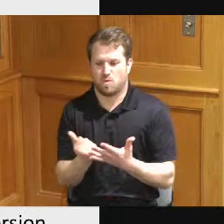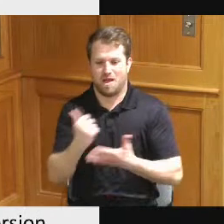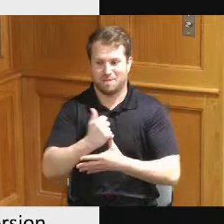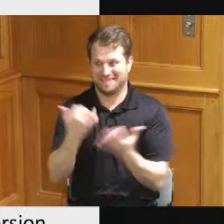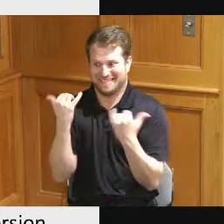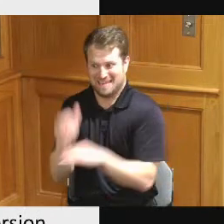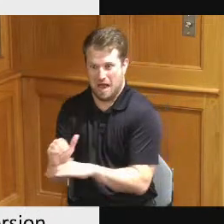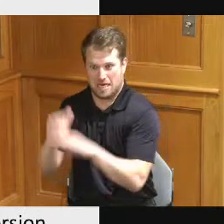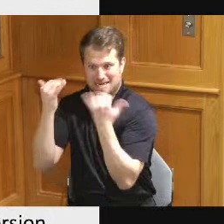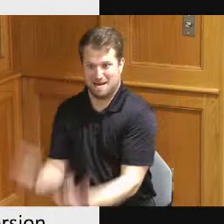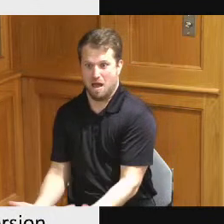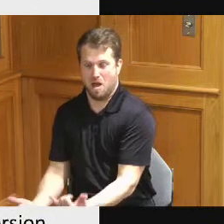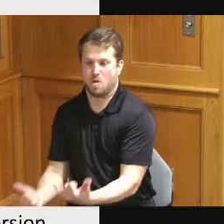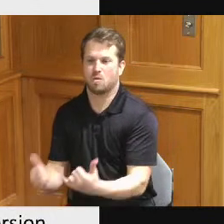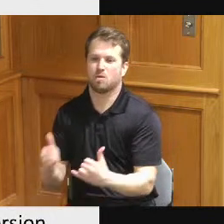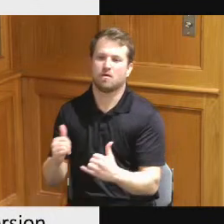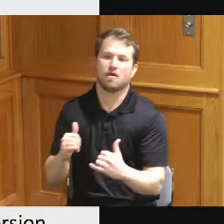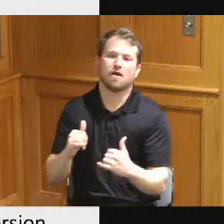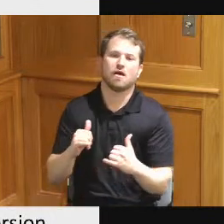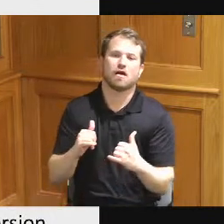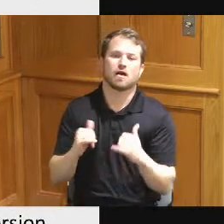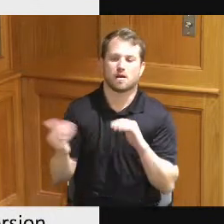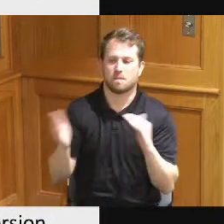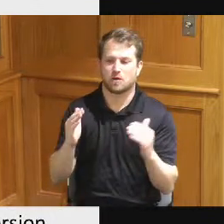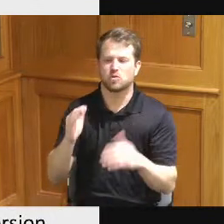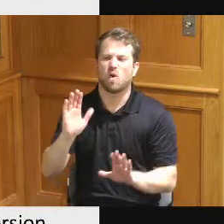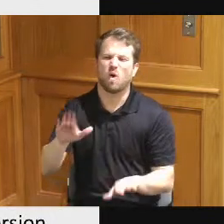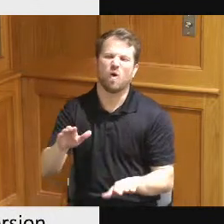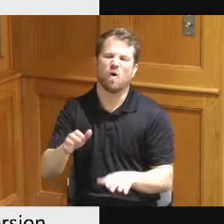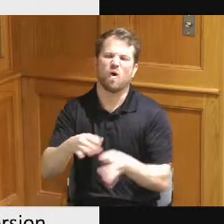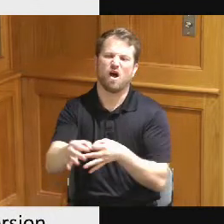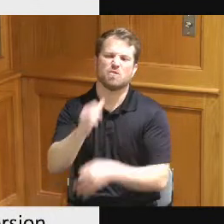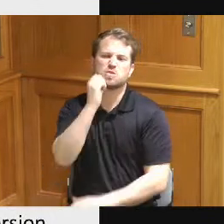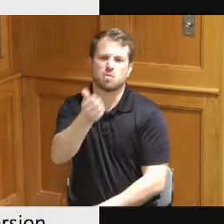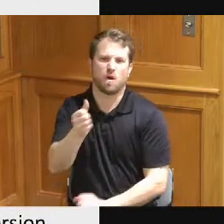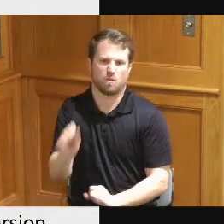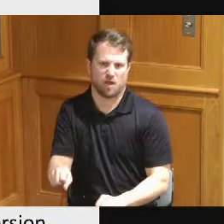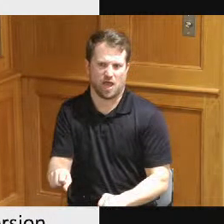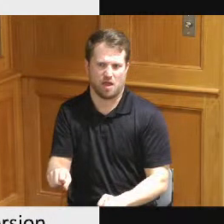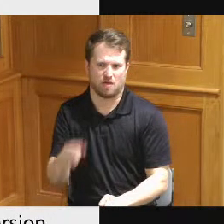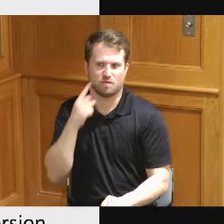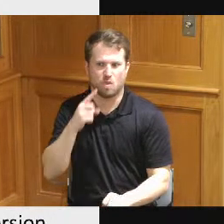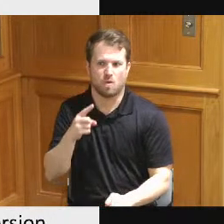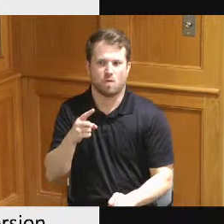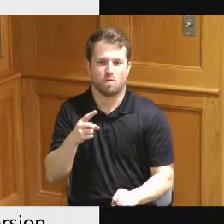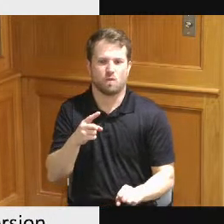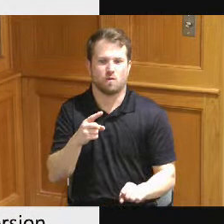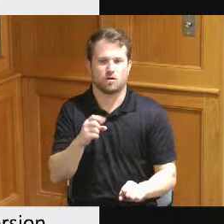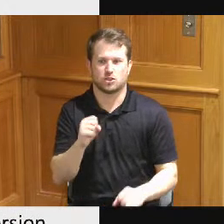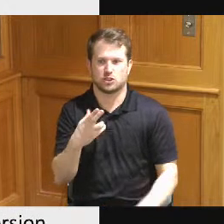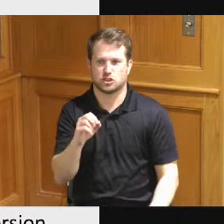wait till literally tomorrow in terms of who we bring into shelter there are lots of families out